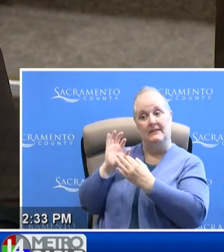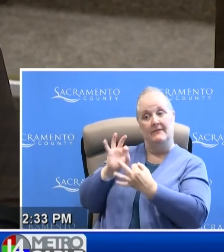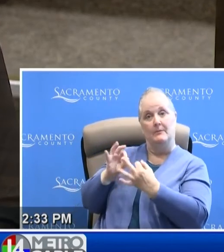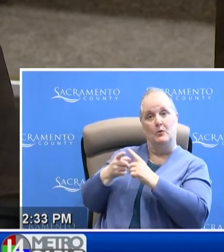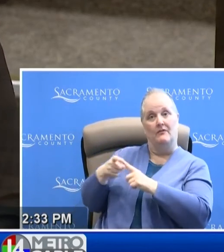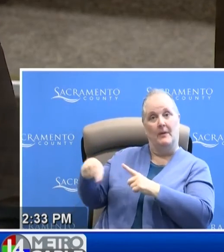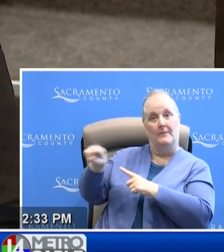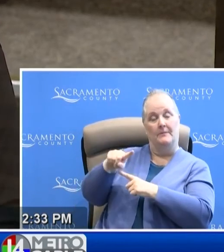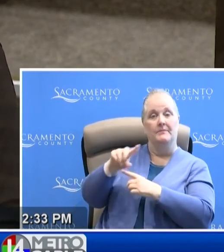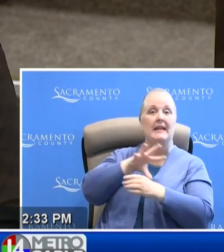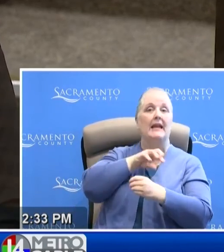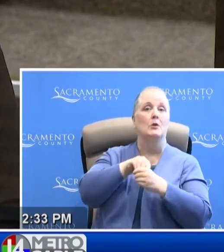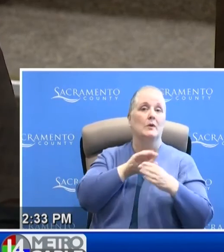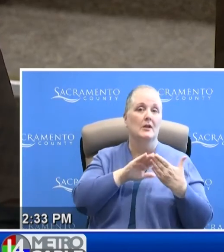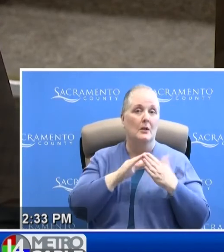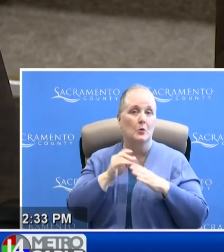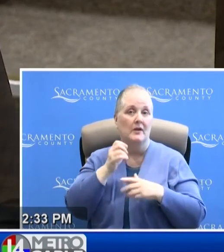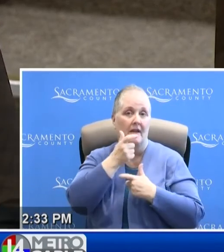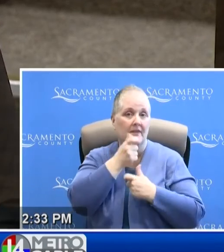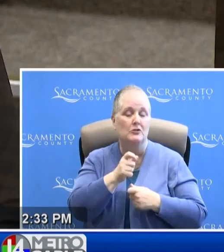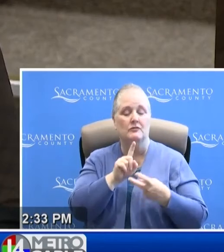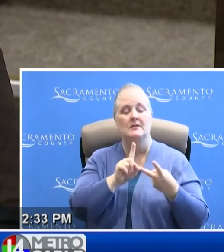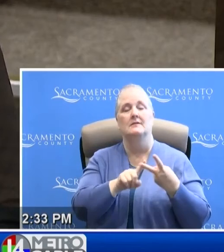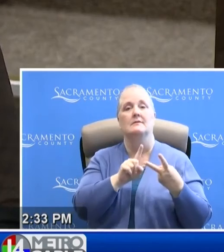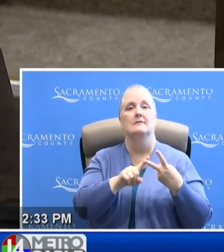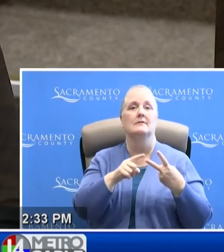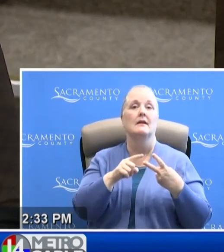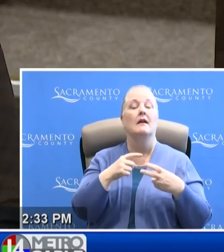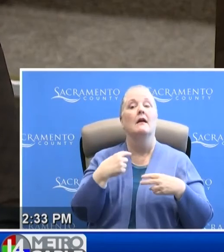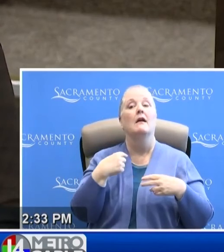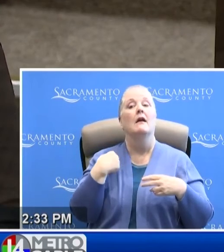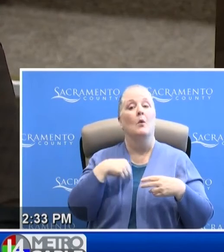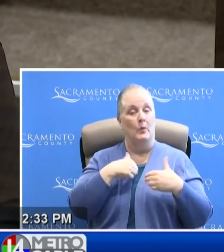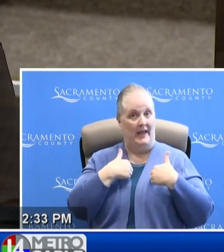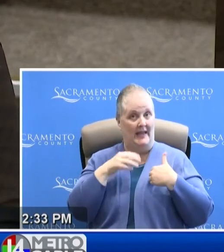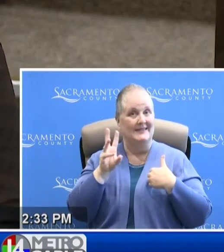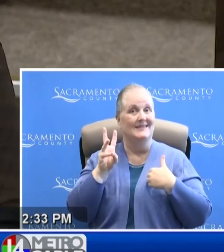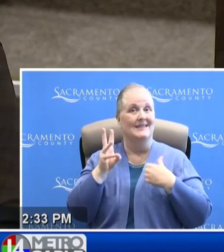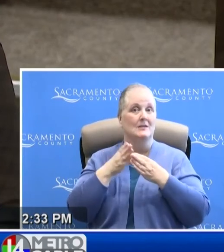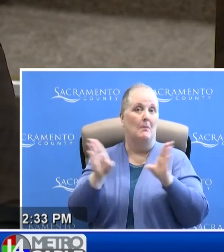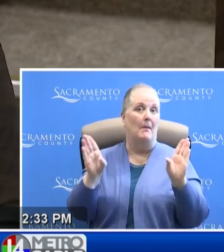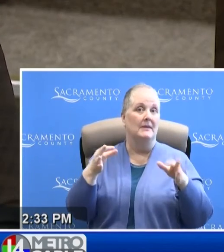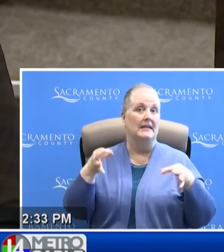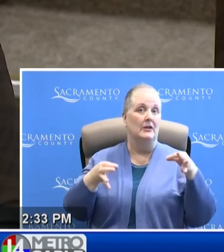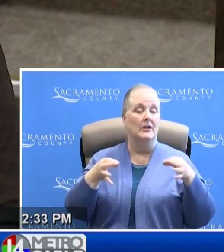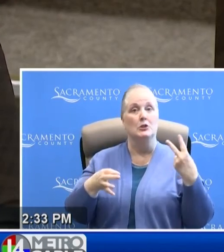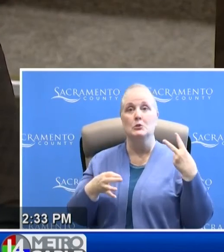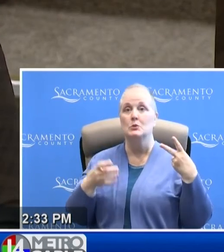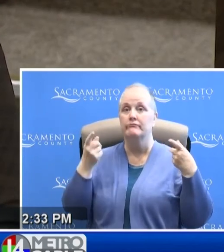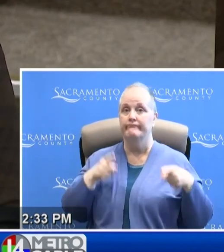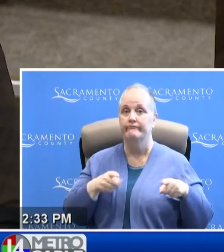including communities of interest, and held six public hearings, two of which were held after 6:00 p.m.